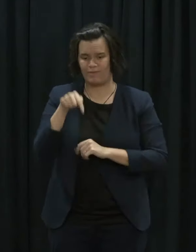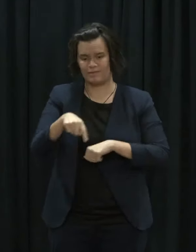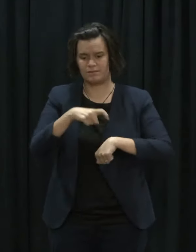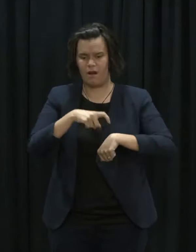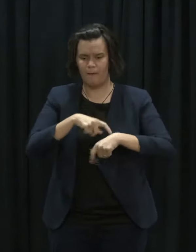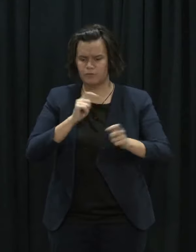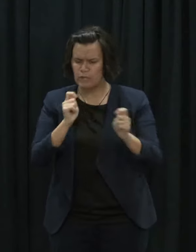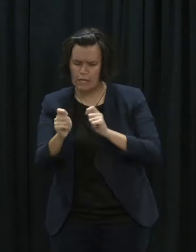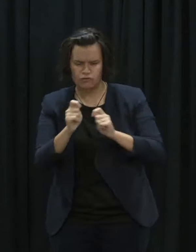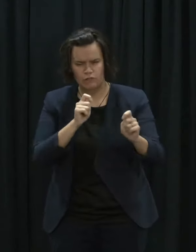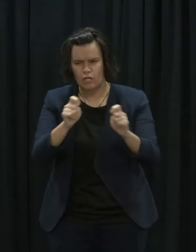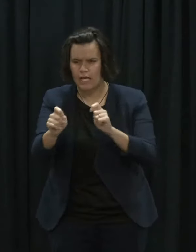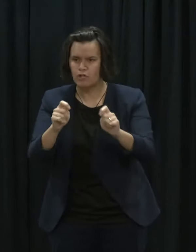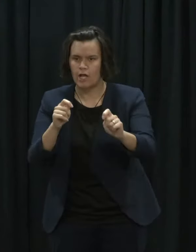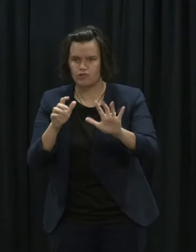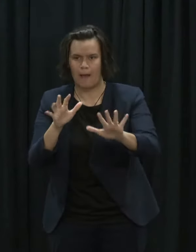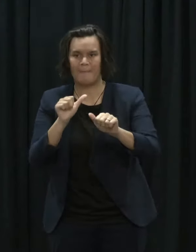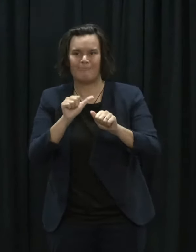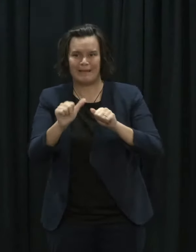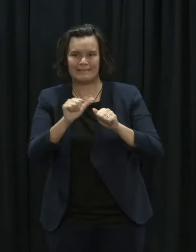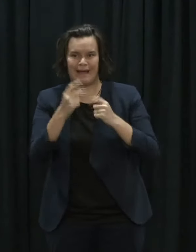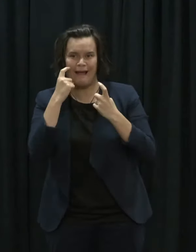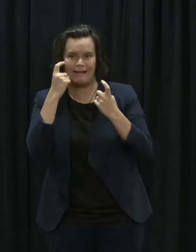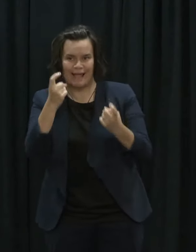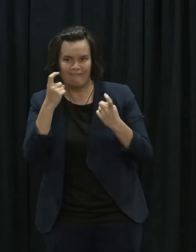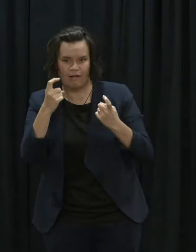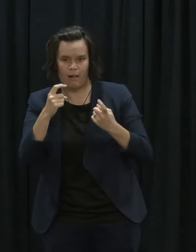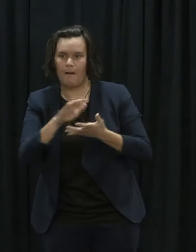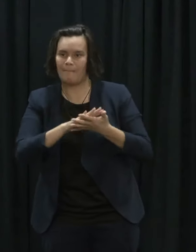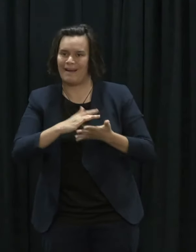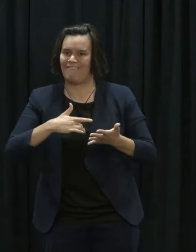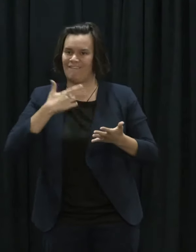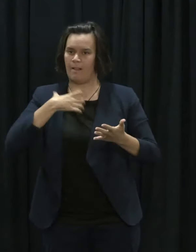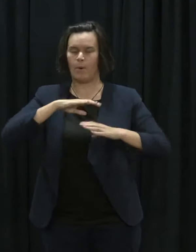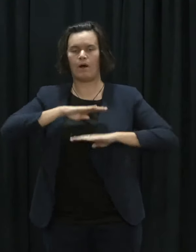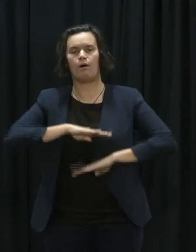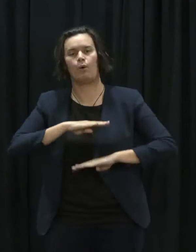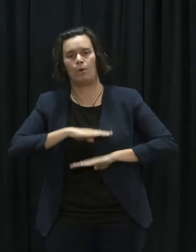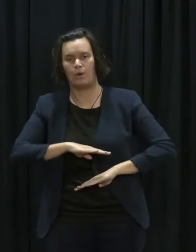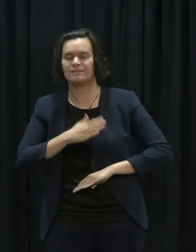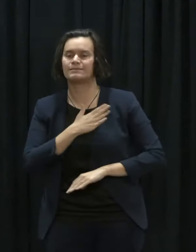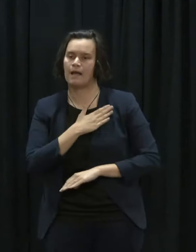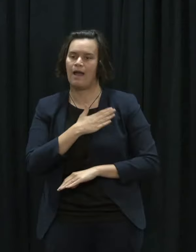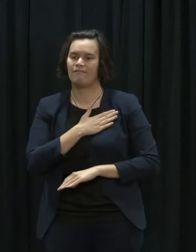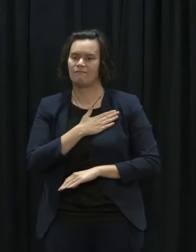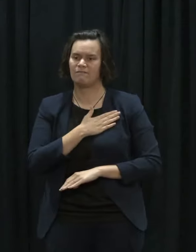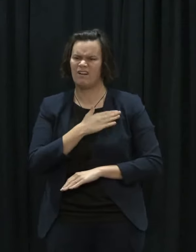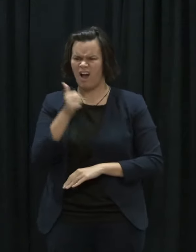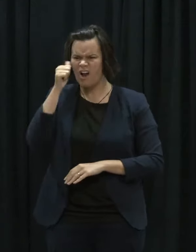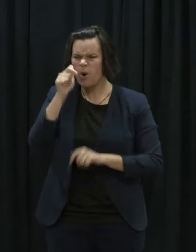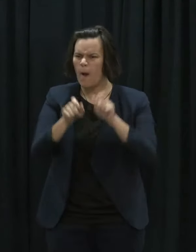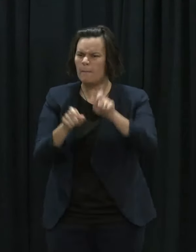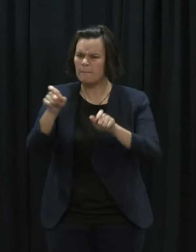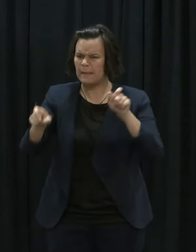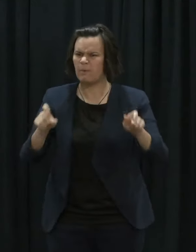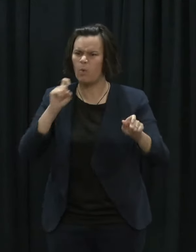Our view is that during the transition, actually, it's